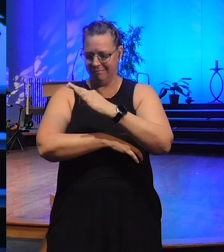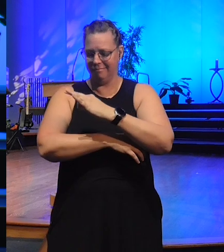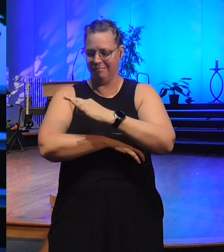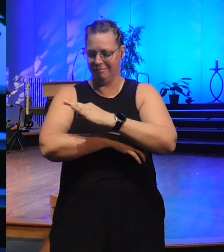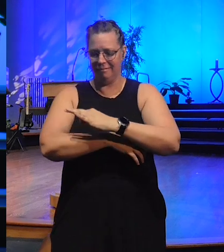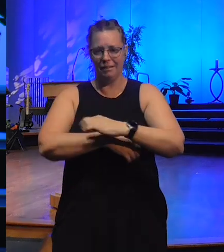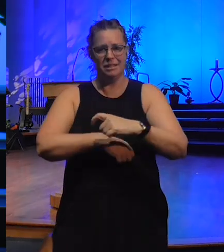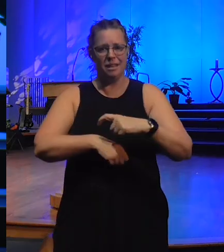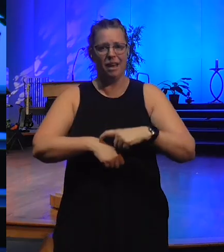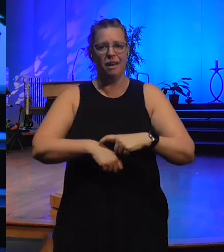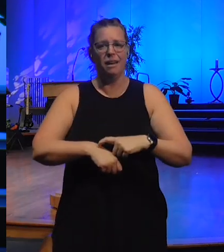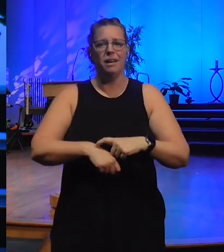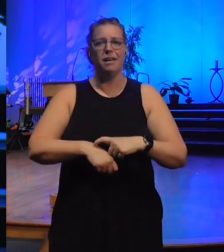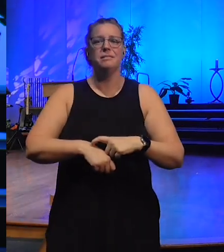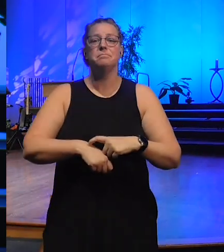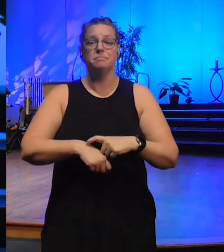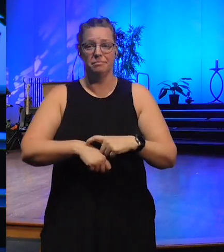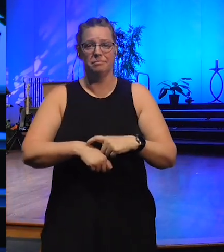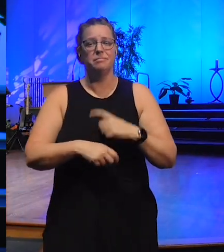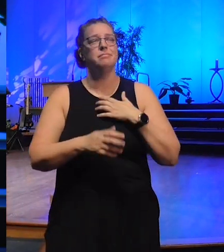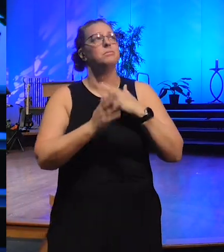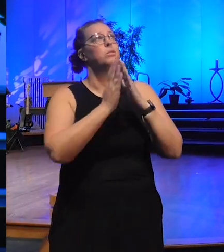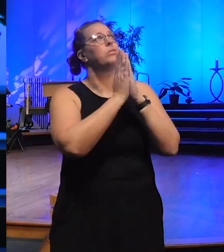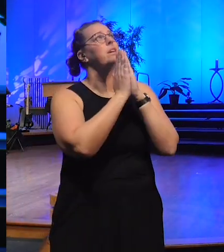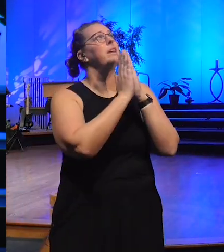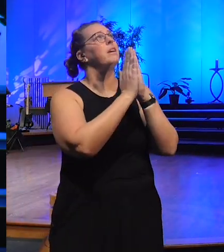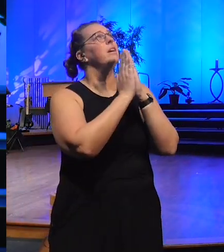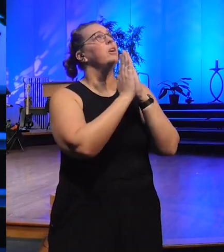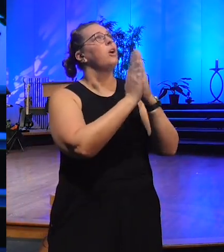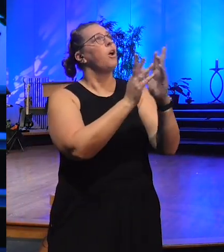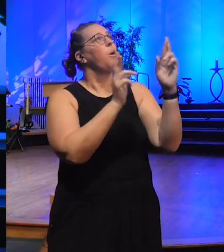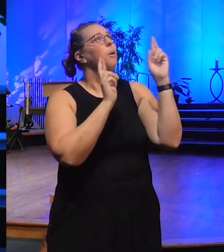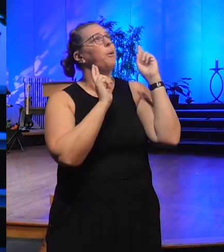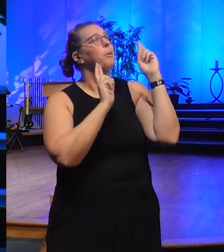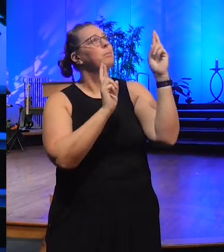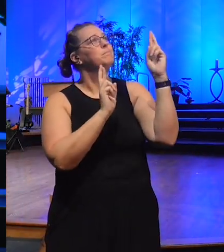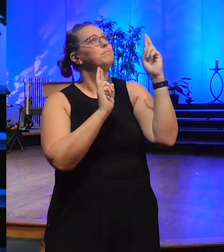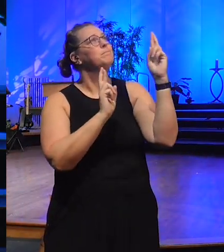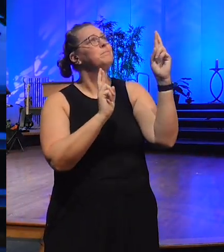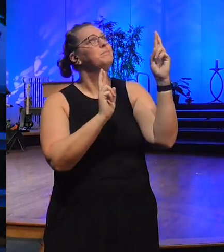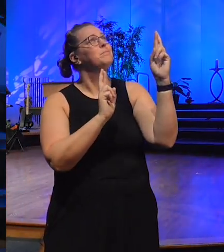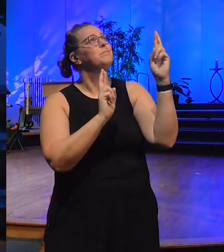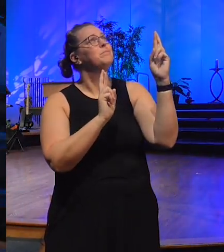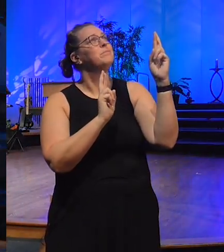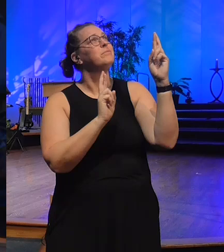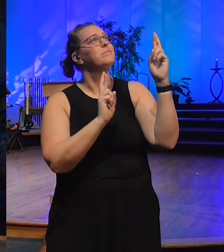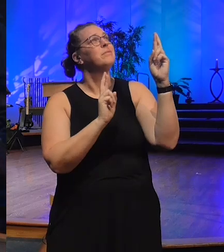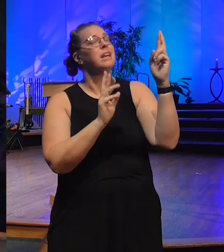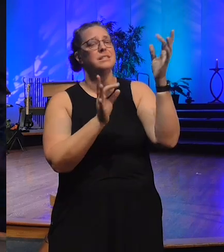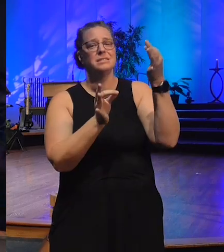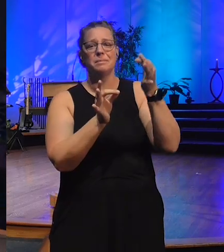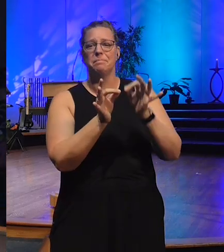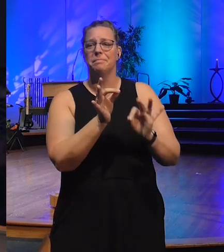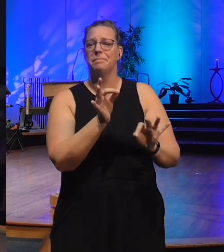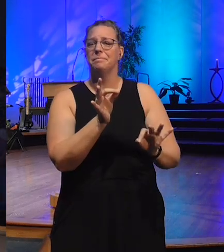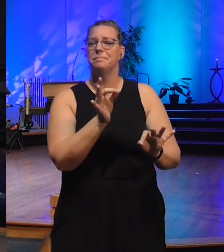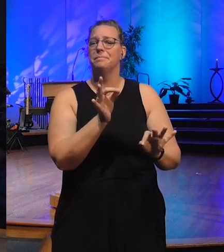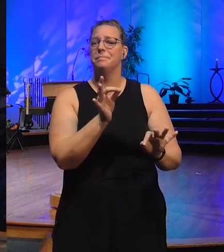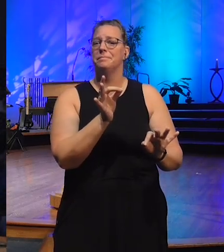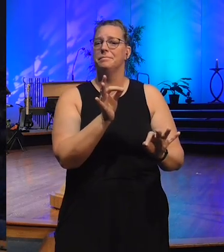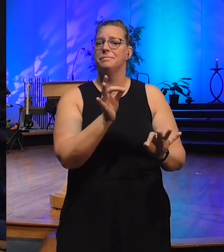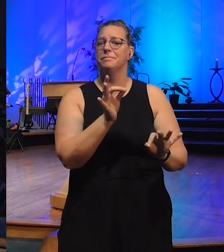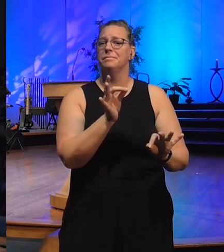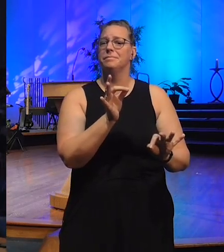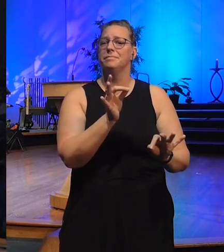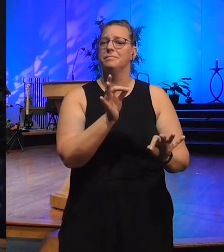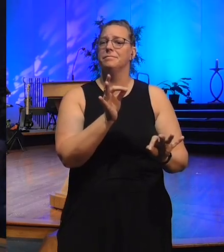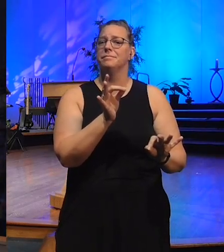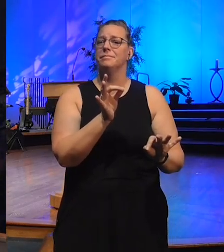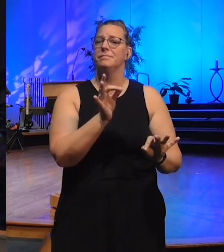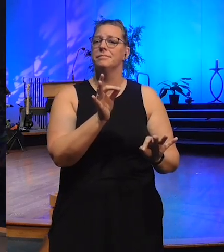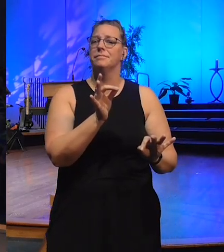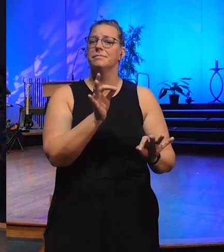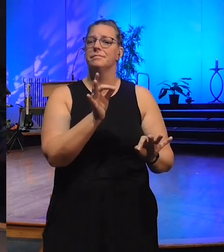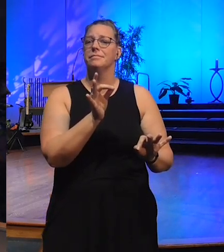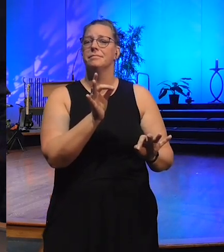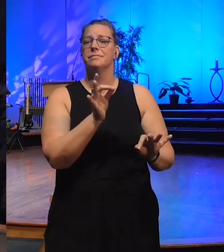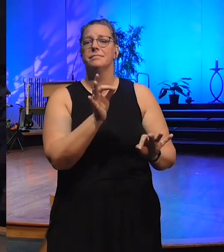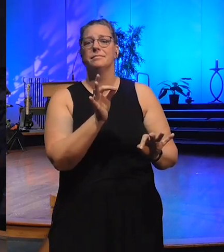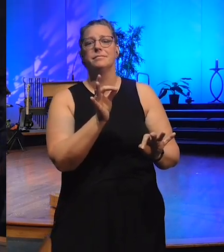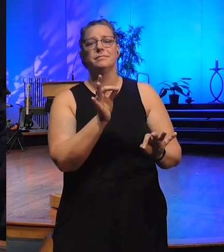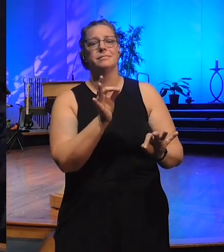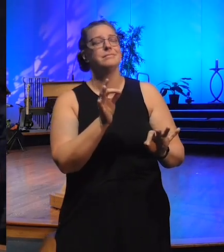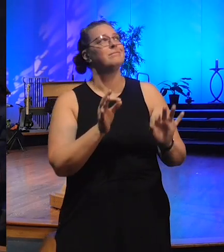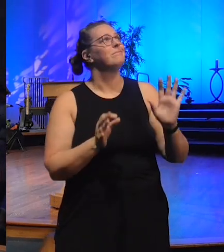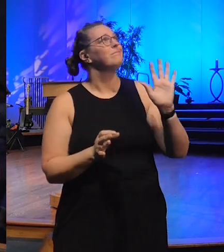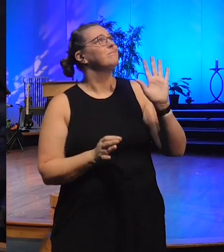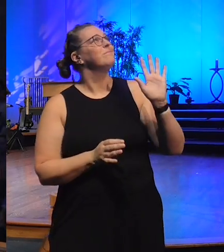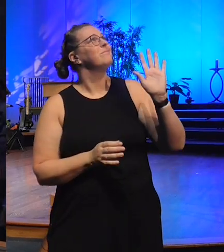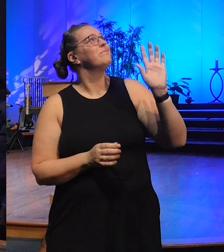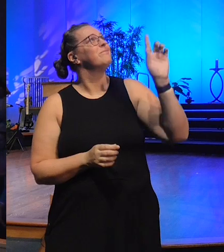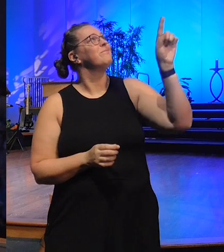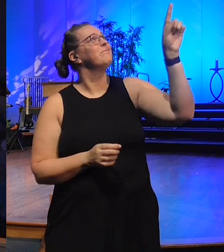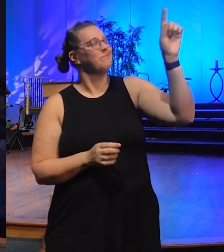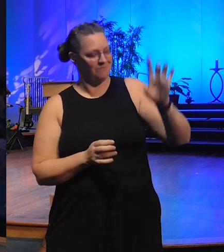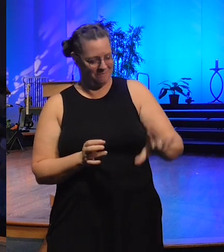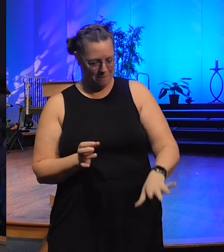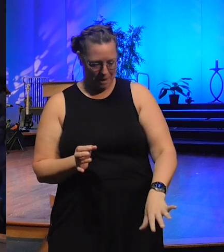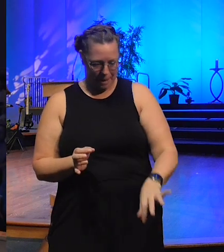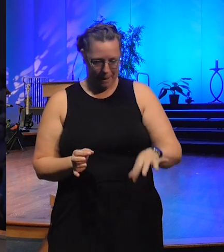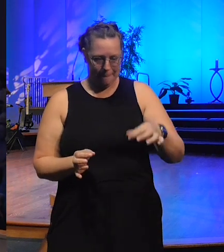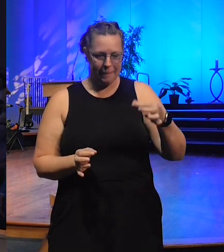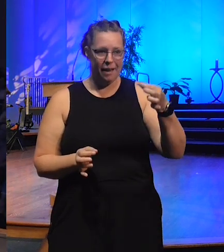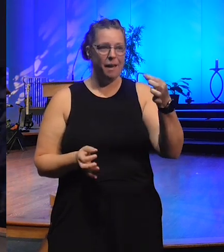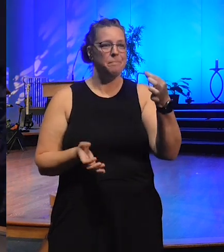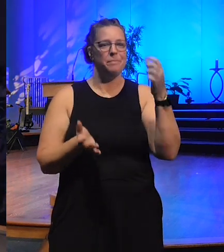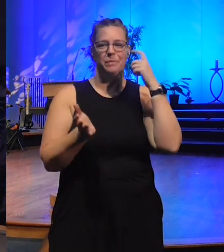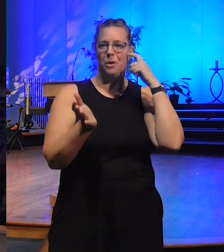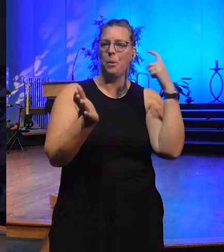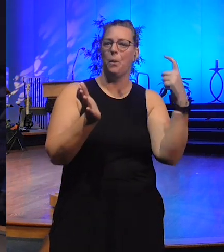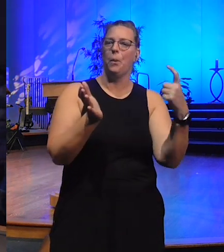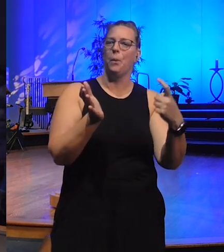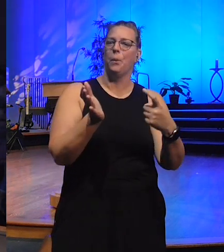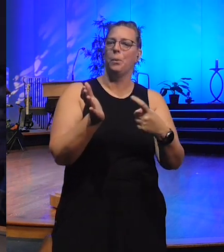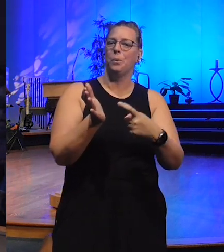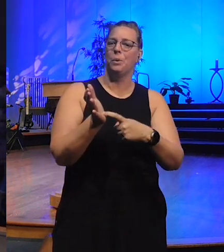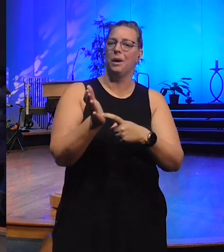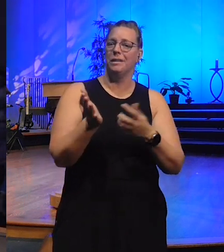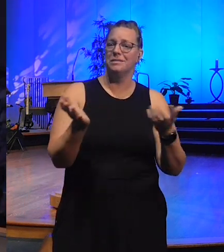comes my prayer will be just want that you might pick me up and notice that I